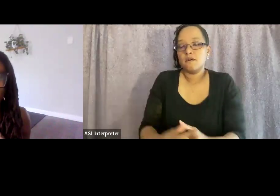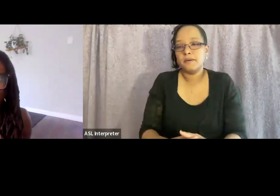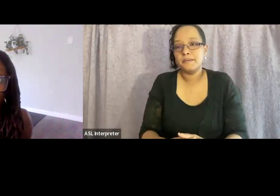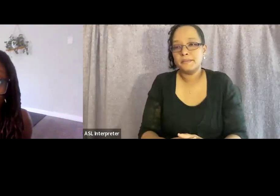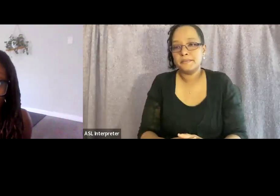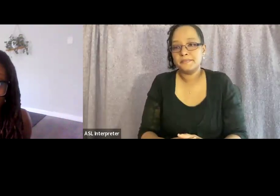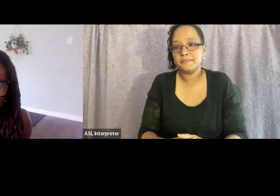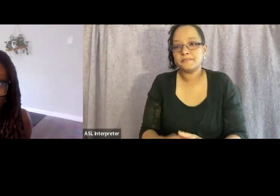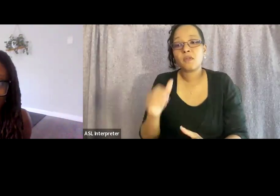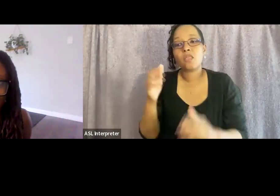Determined.